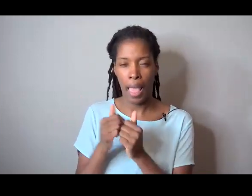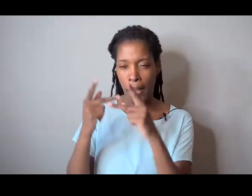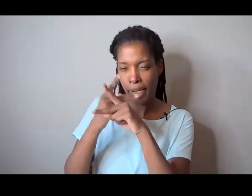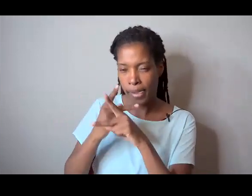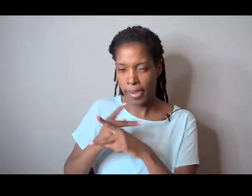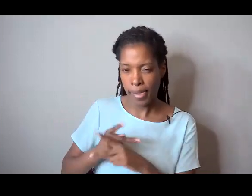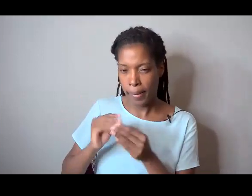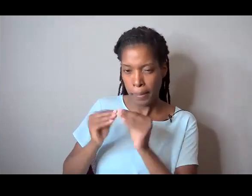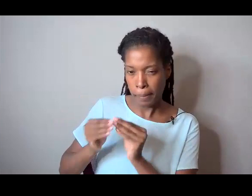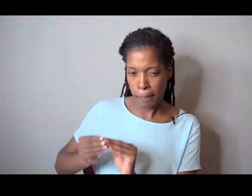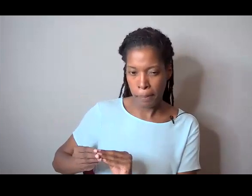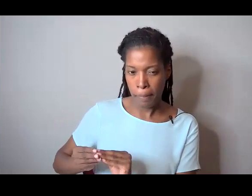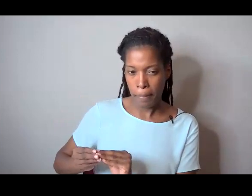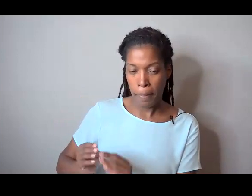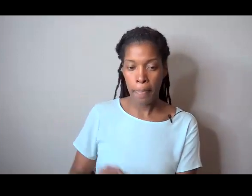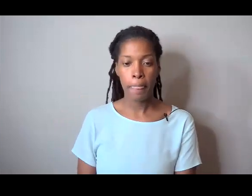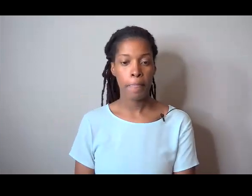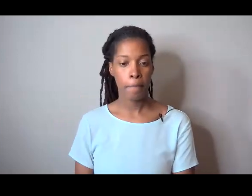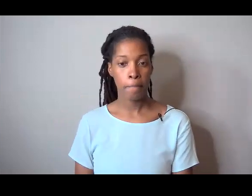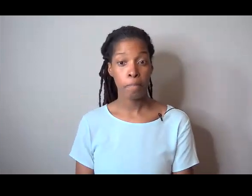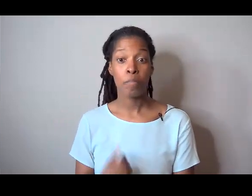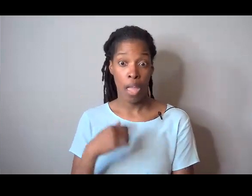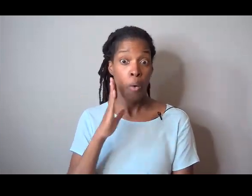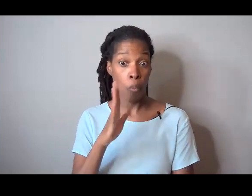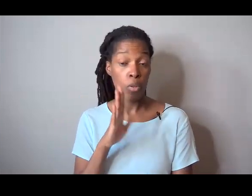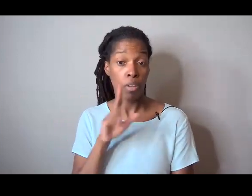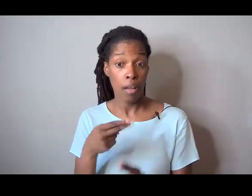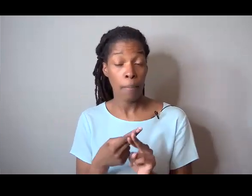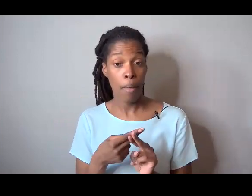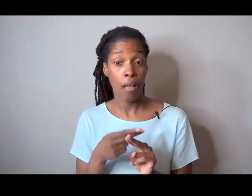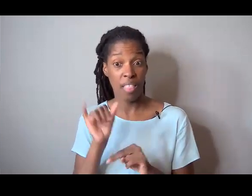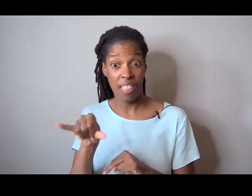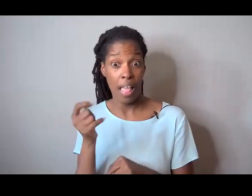And I'm actually going to touch on that topic to our webinar today,